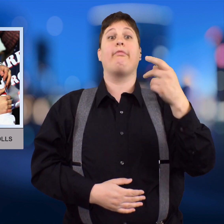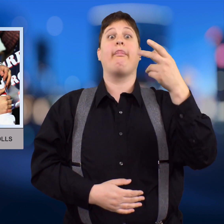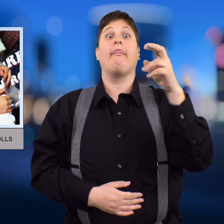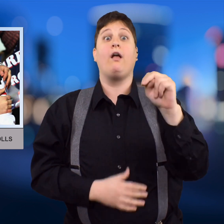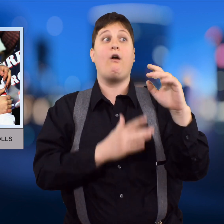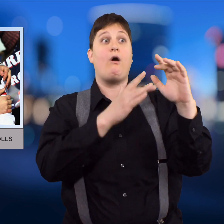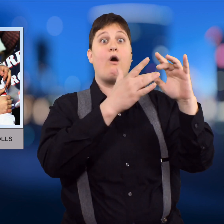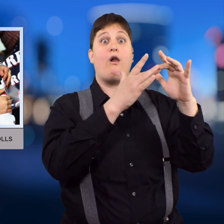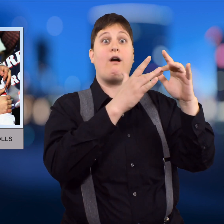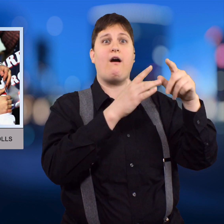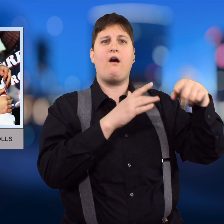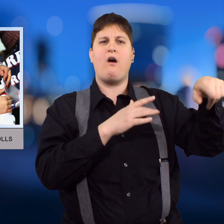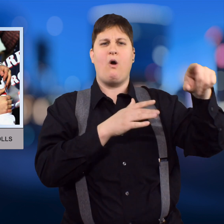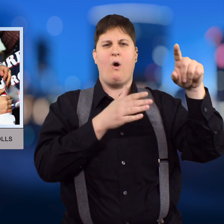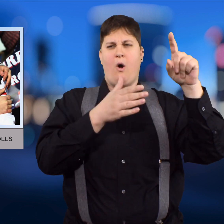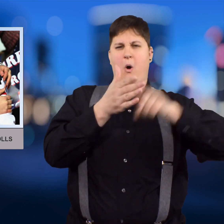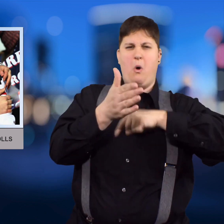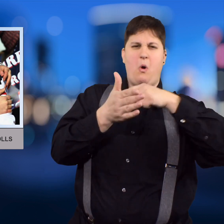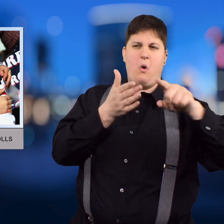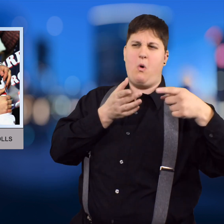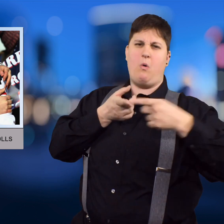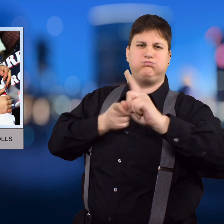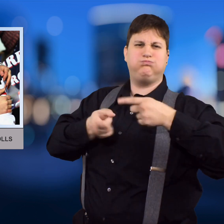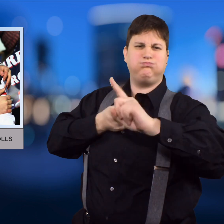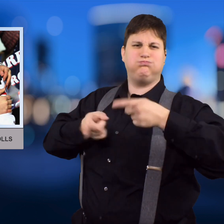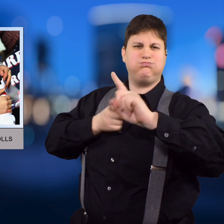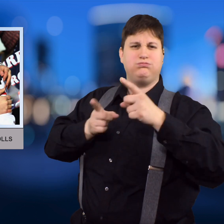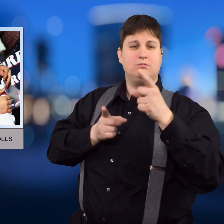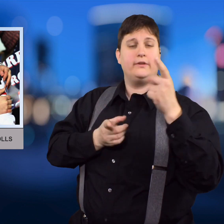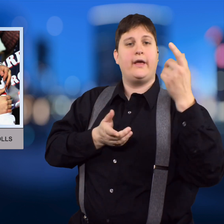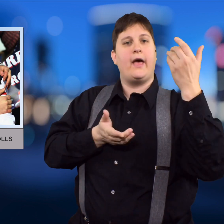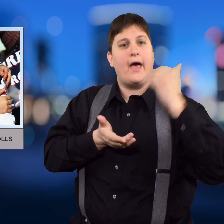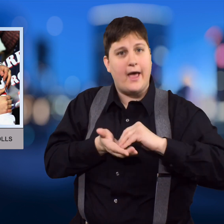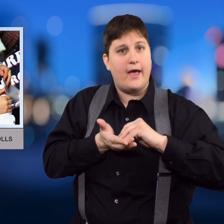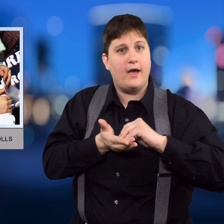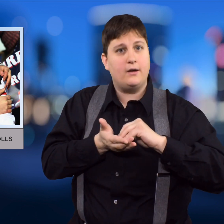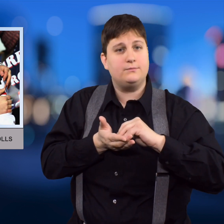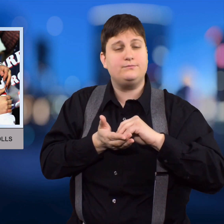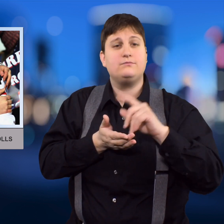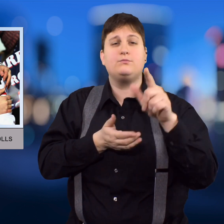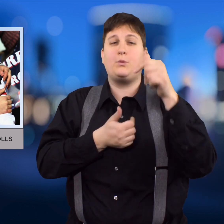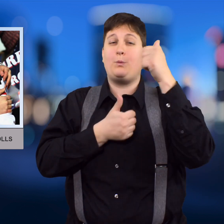That's when the online abuse started -- again.